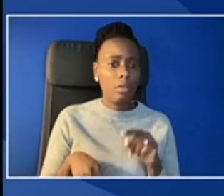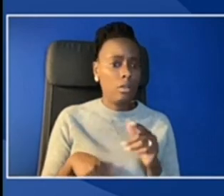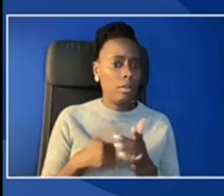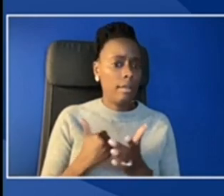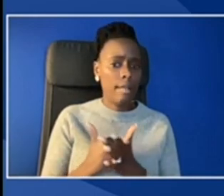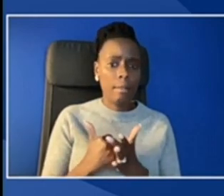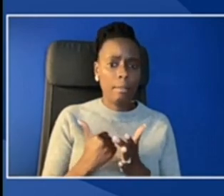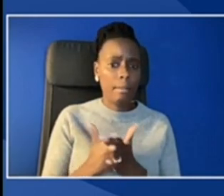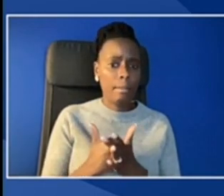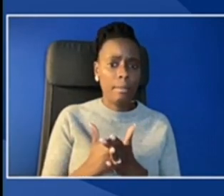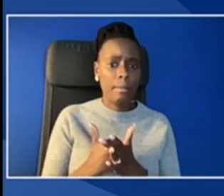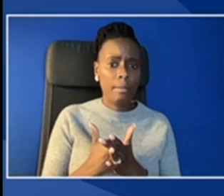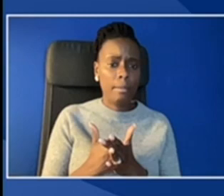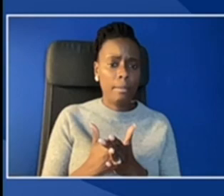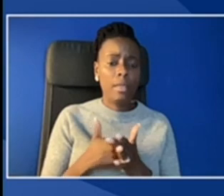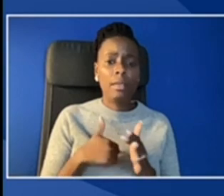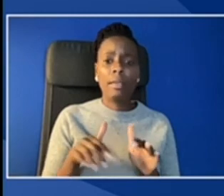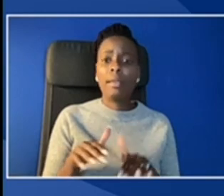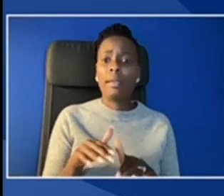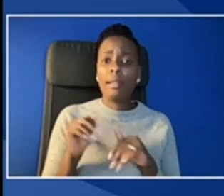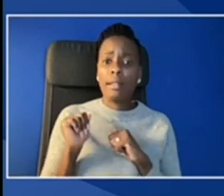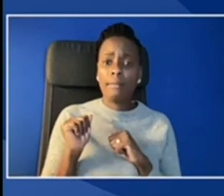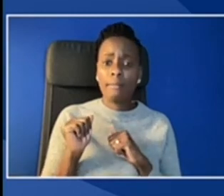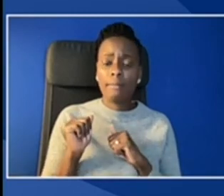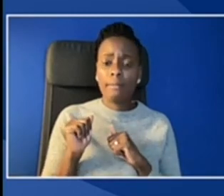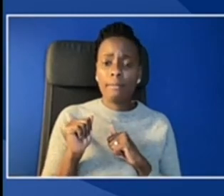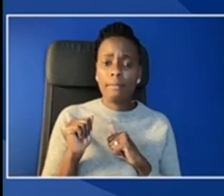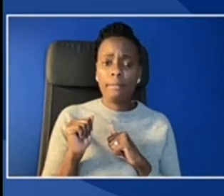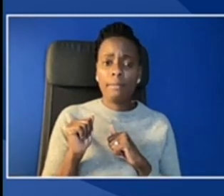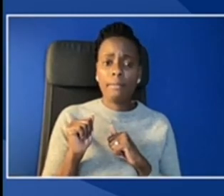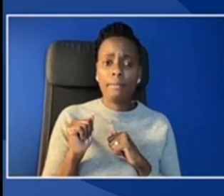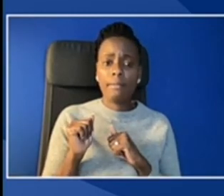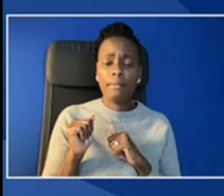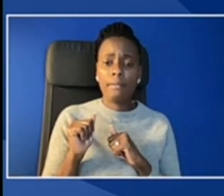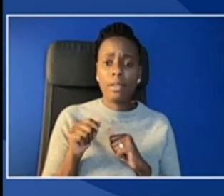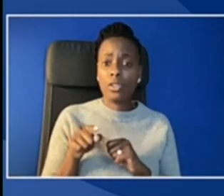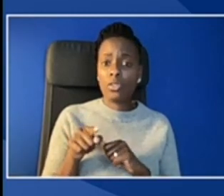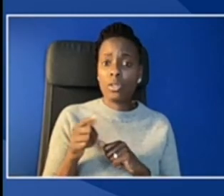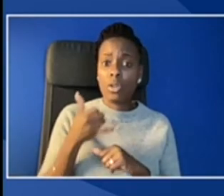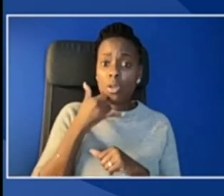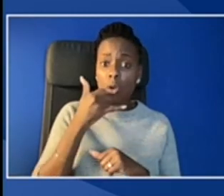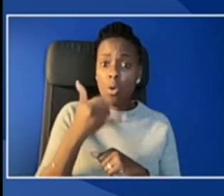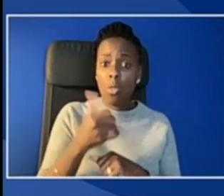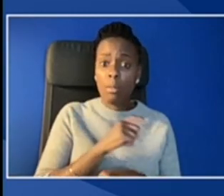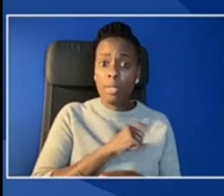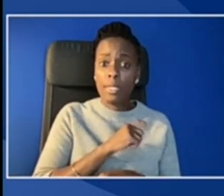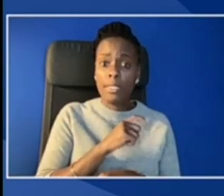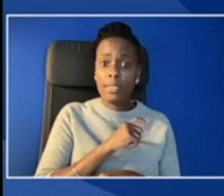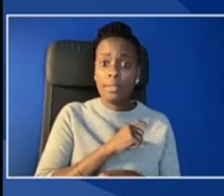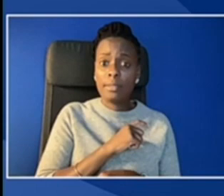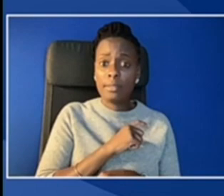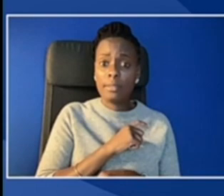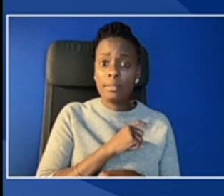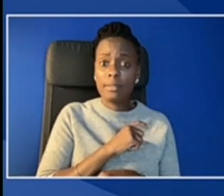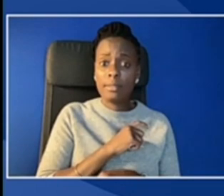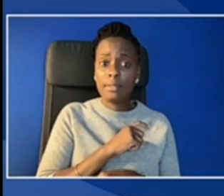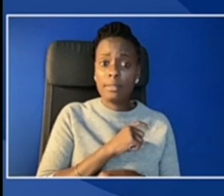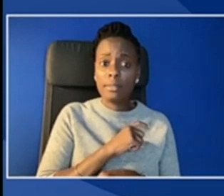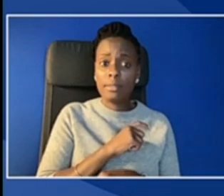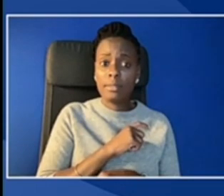And I left, and she ended up calling the police like the website said to do.